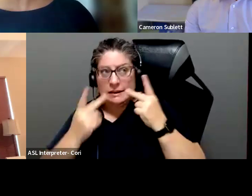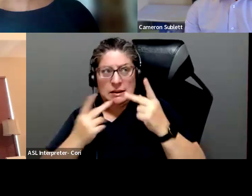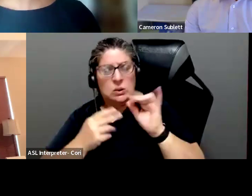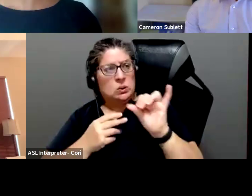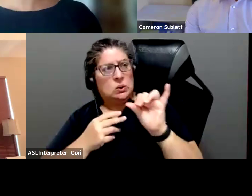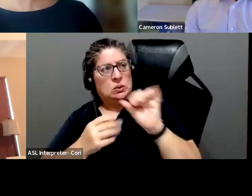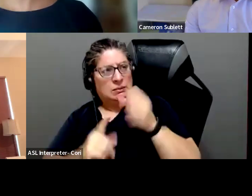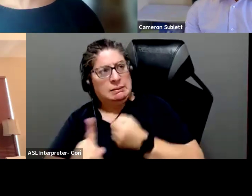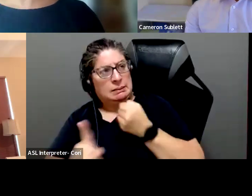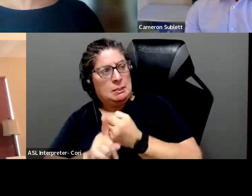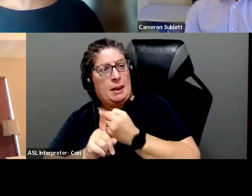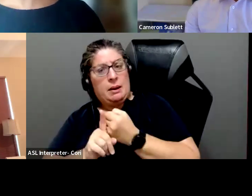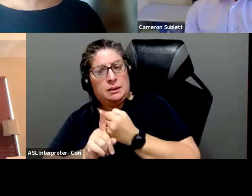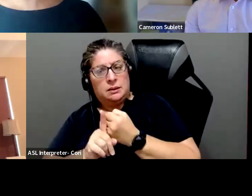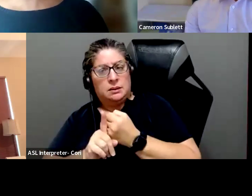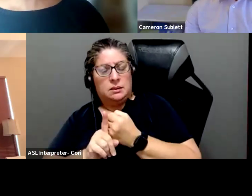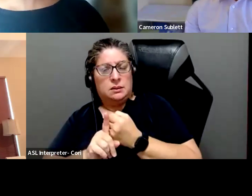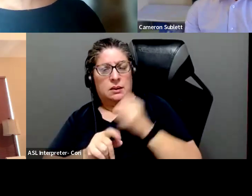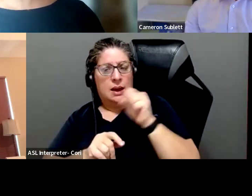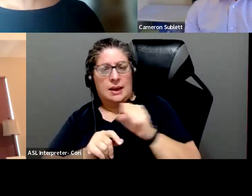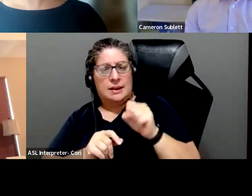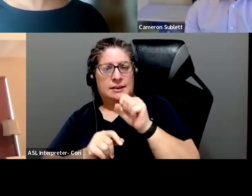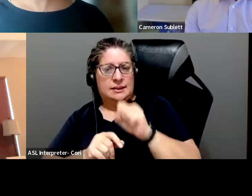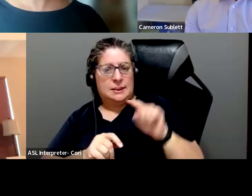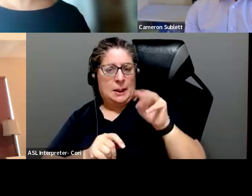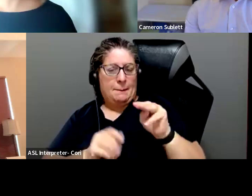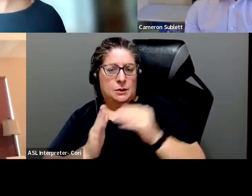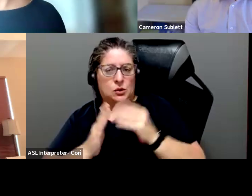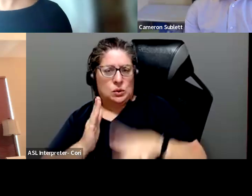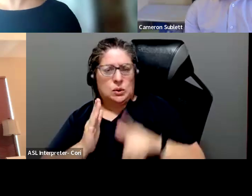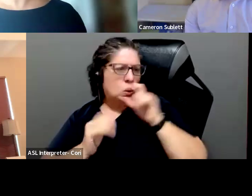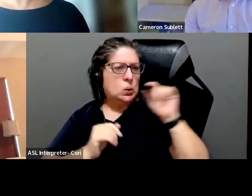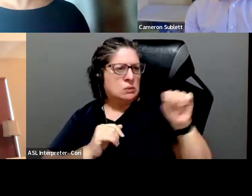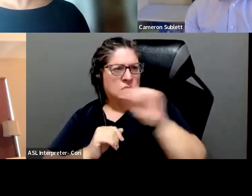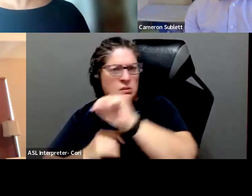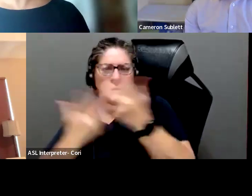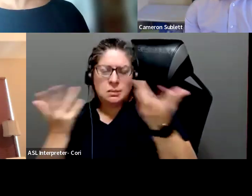impact on S-STEM students? Speaker